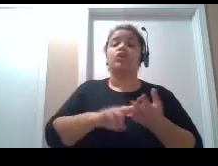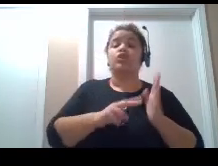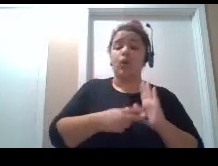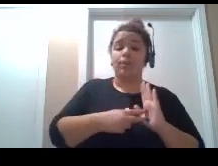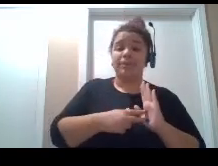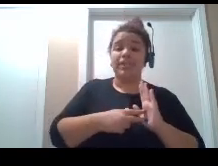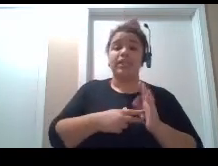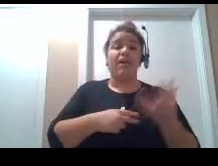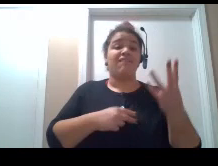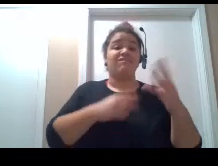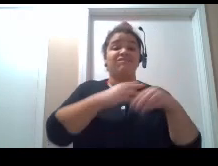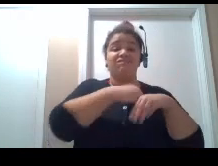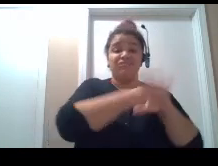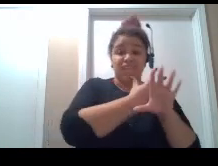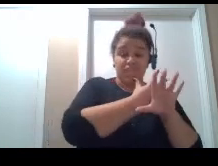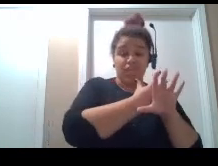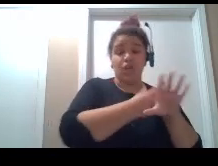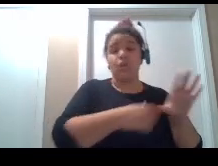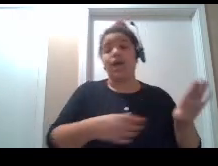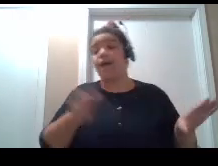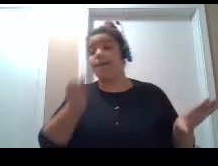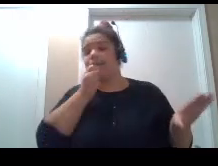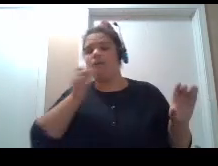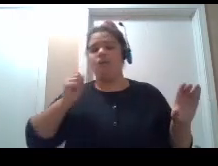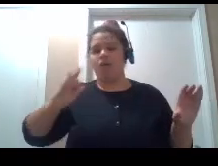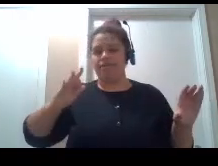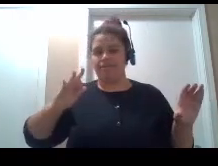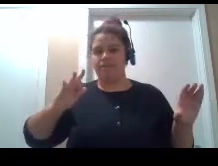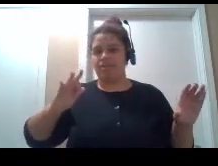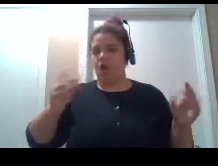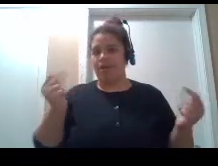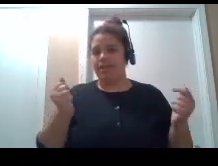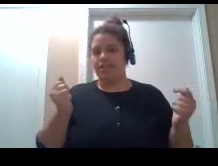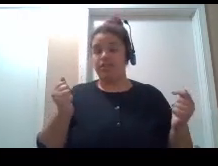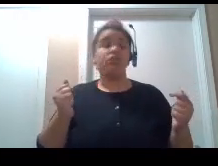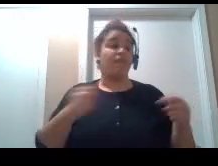microphone automatically, so you will want to go ahead and turn your video back on.